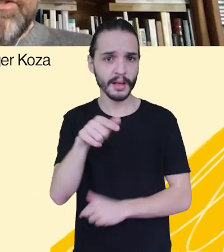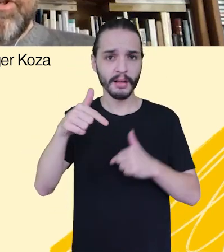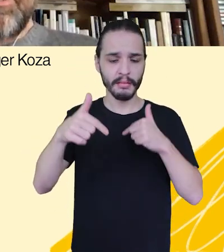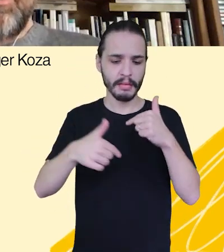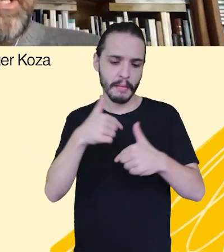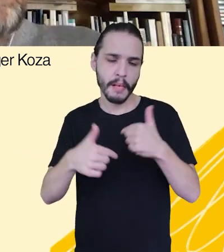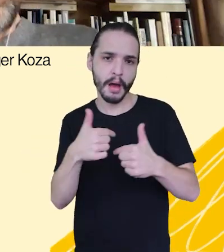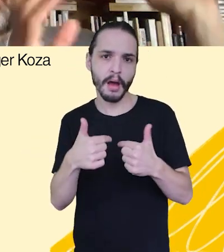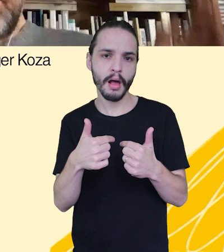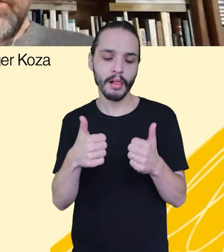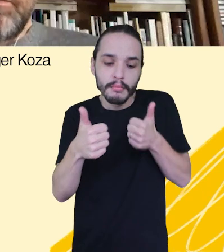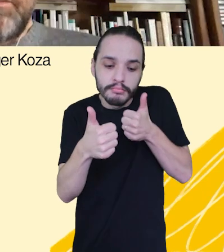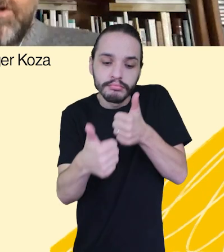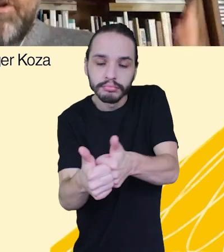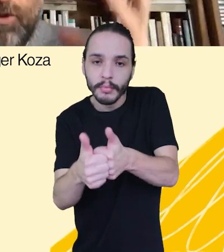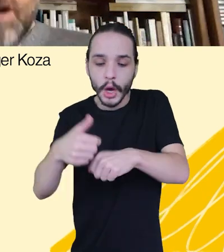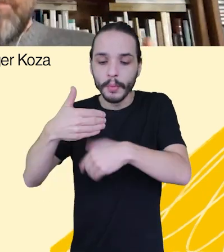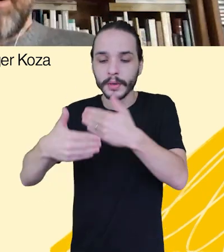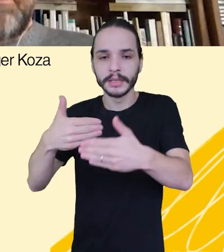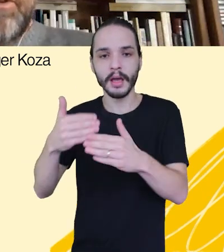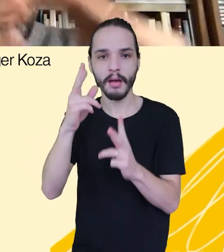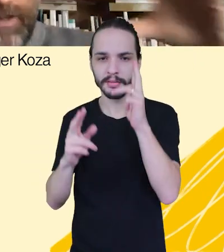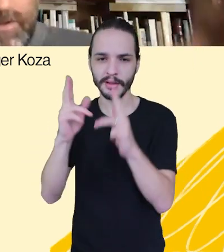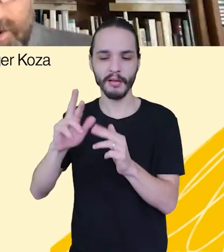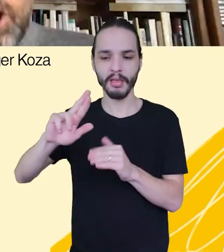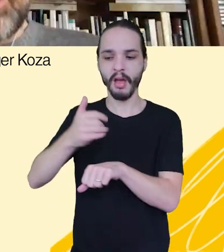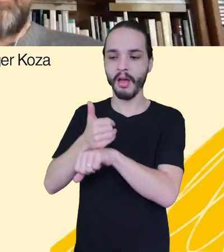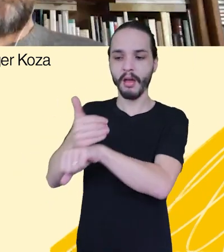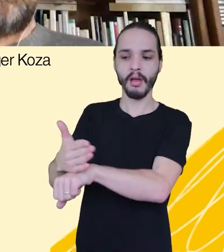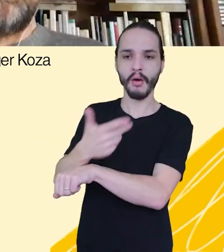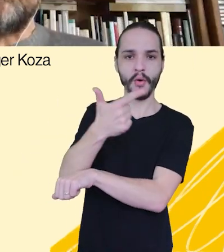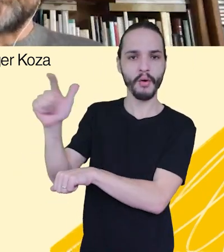It's not that you leave it. No, you are part of the whole structure of the film.